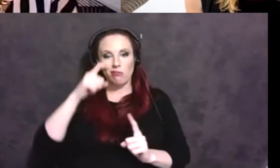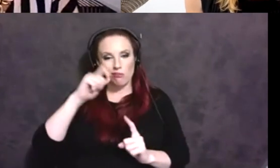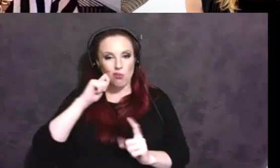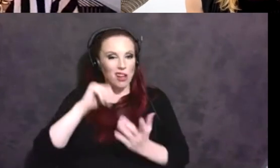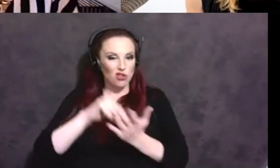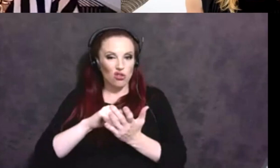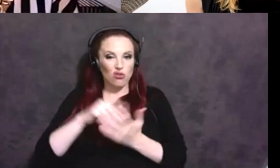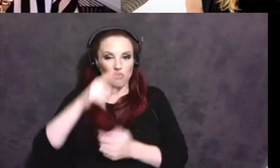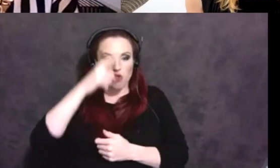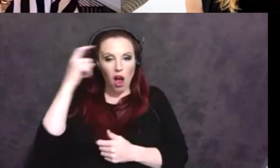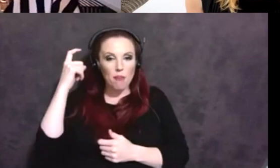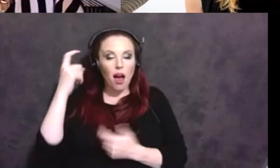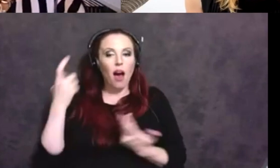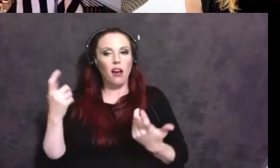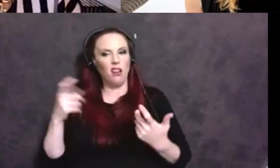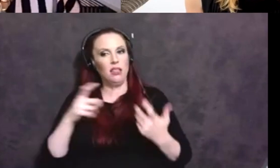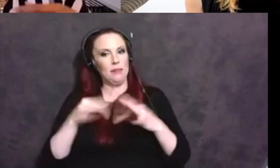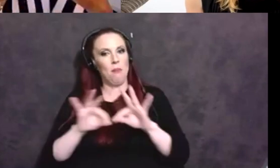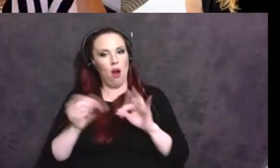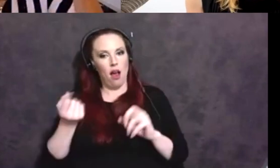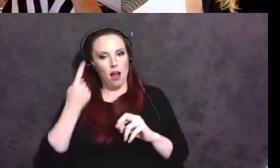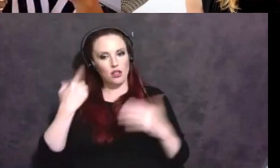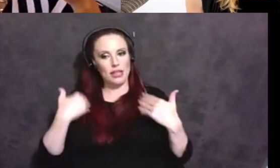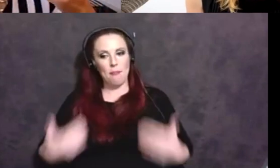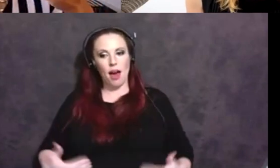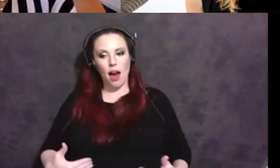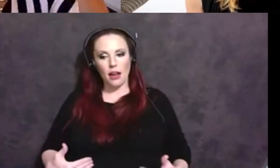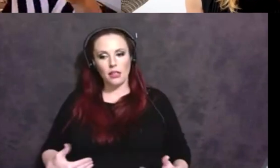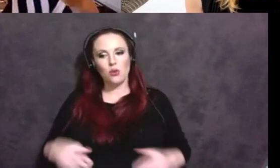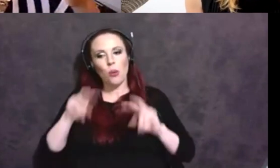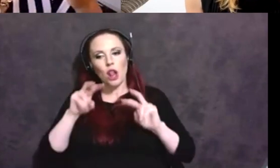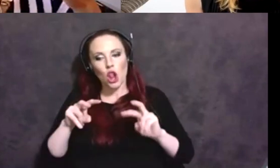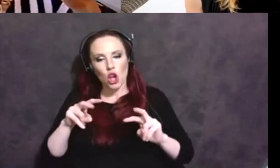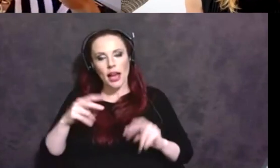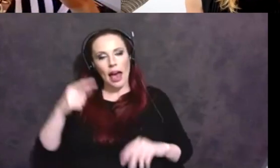because I am actually going to become a trauma therapist but in my work helping people heal